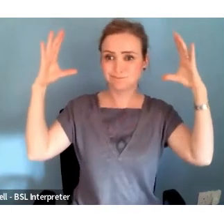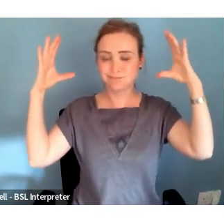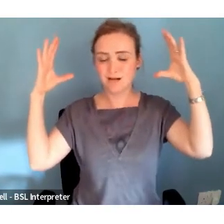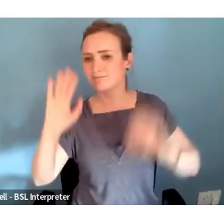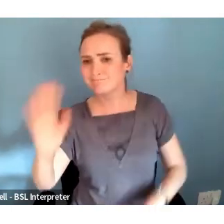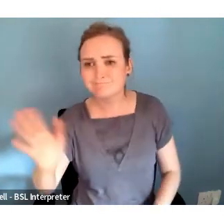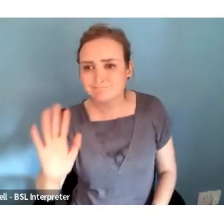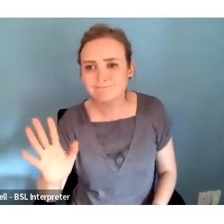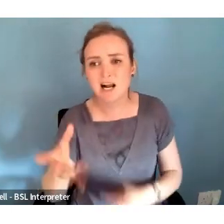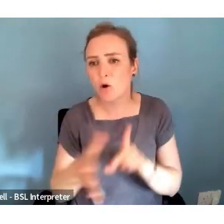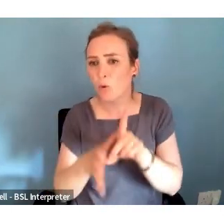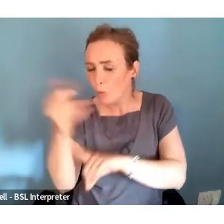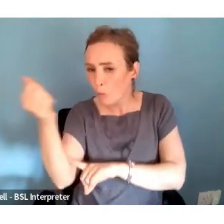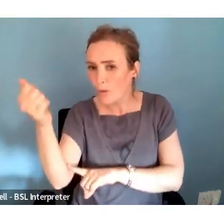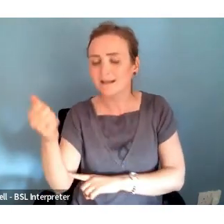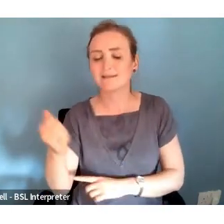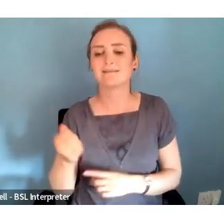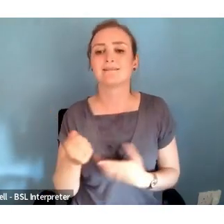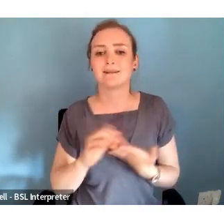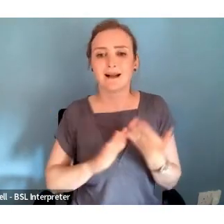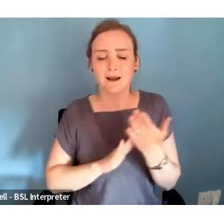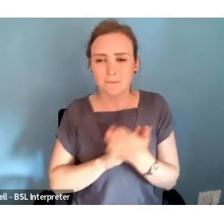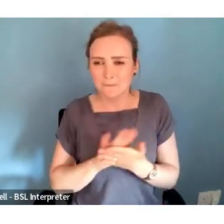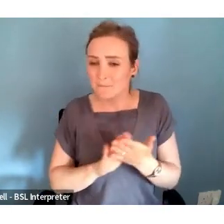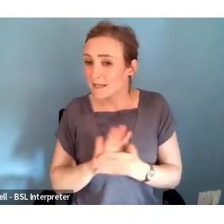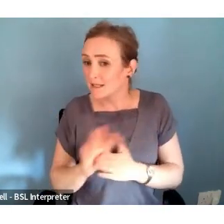an indication, never a guarantee, but an indication